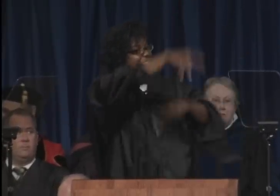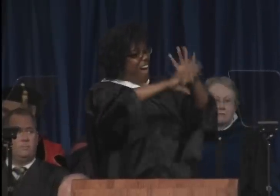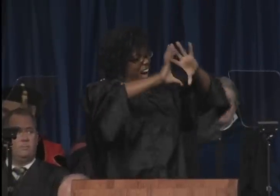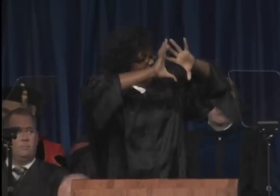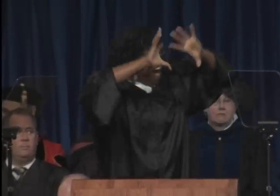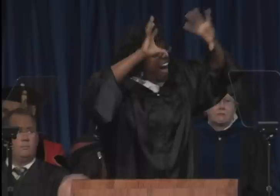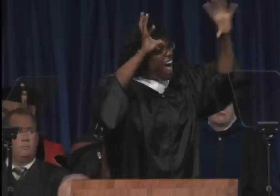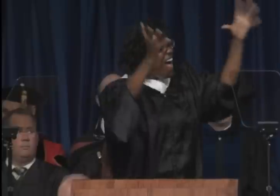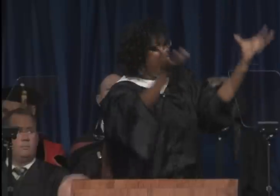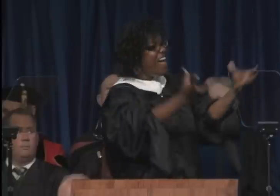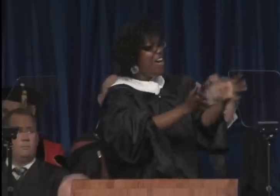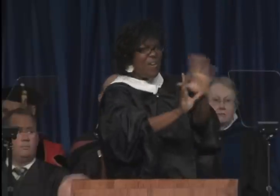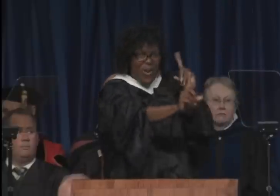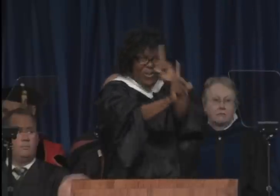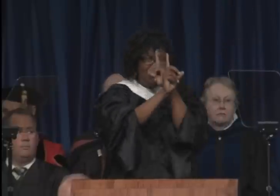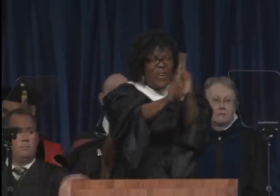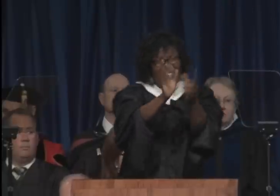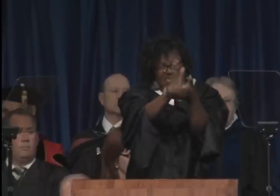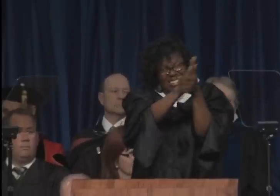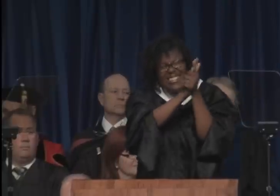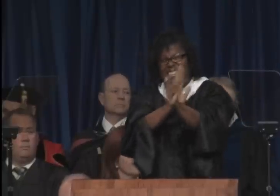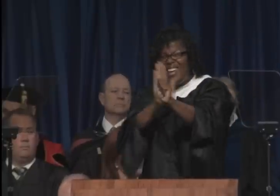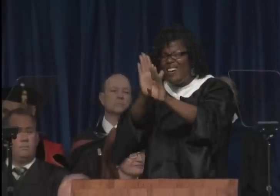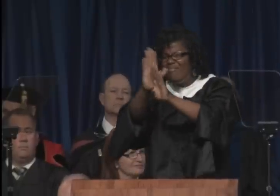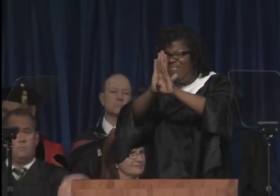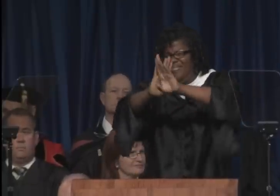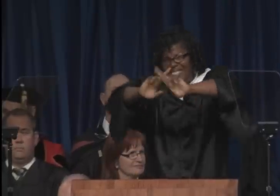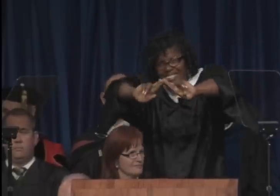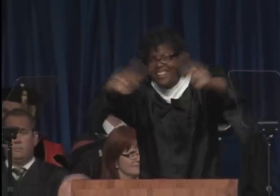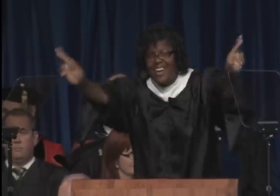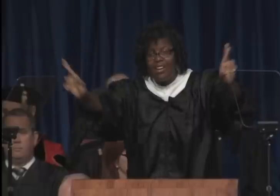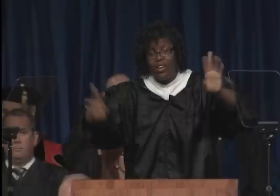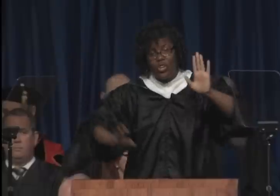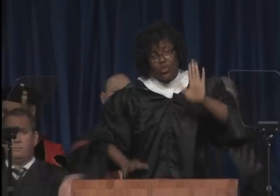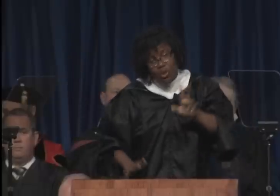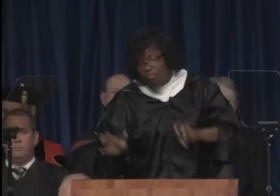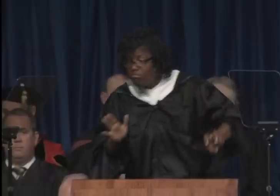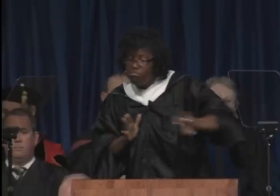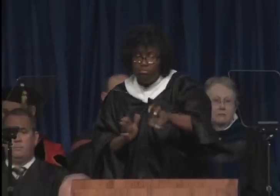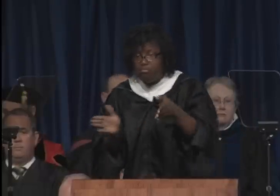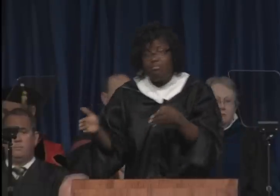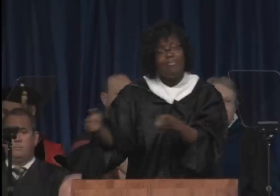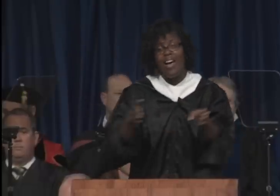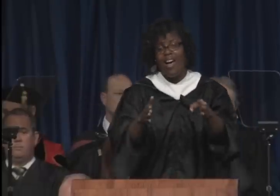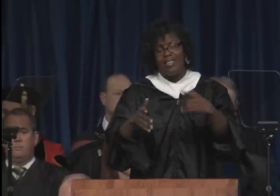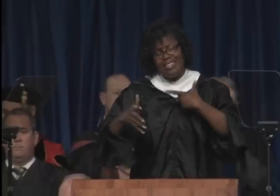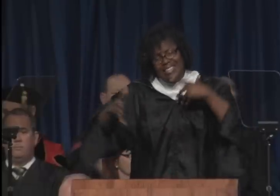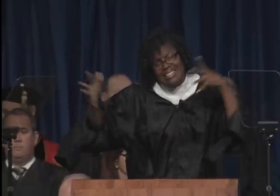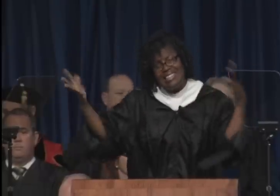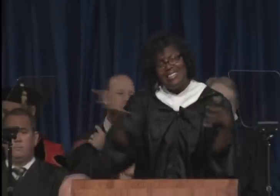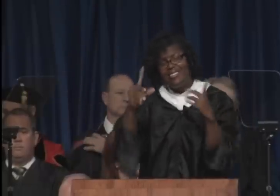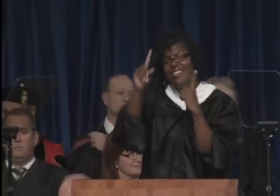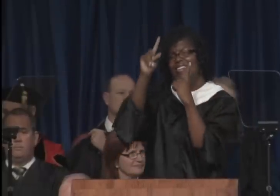and your skills tuned, I urge you to set your direction